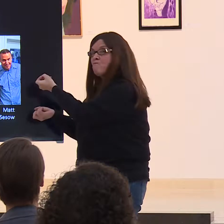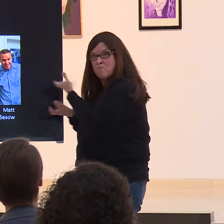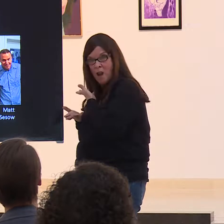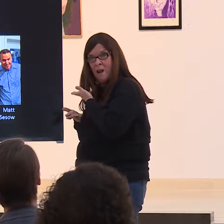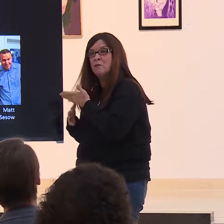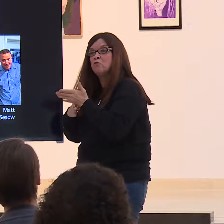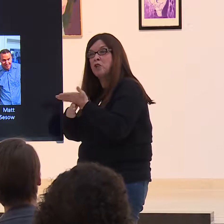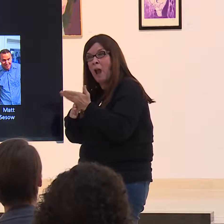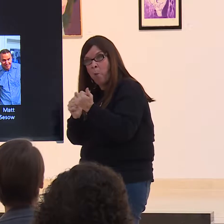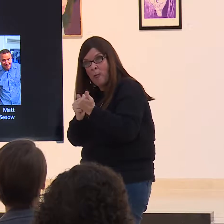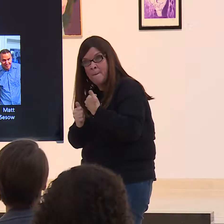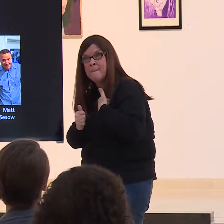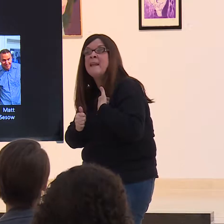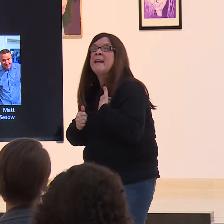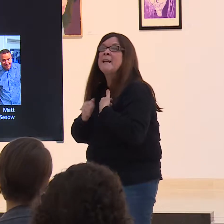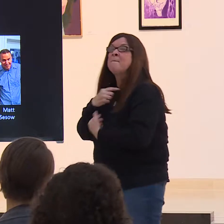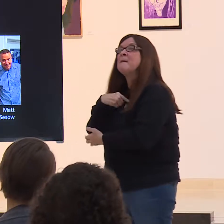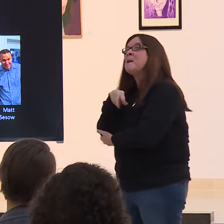what he comes up with every day.